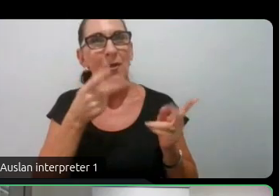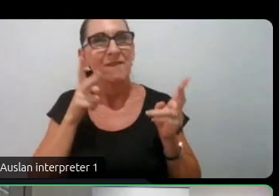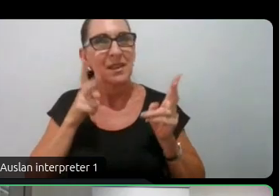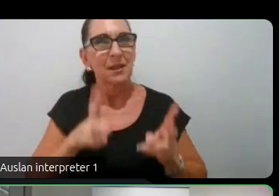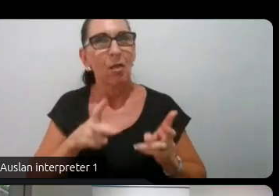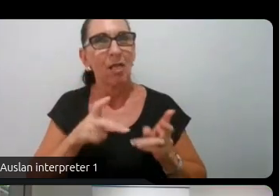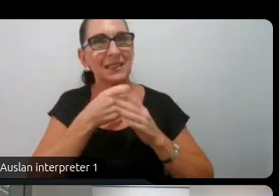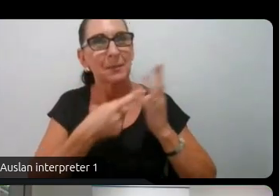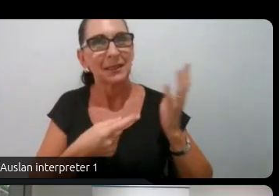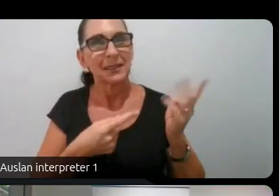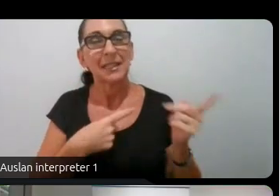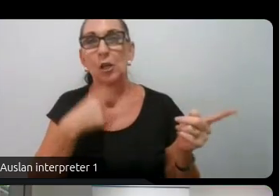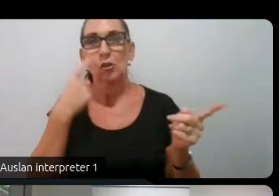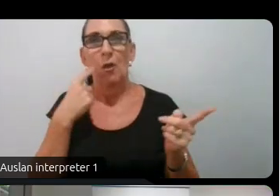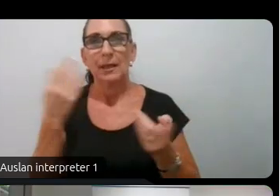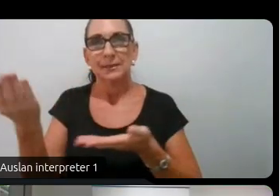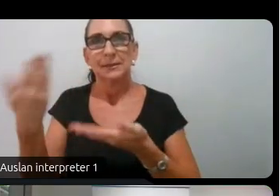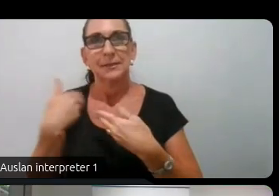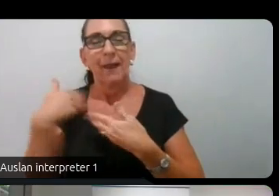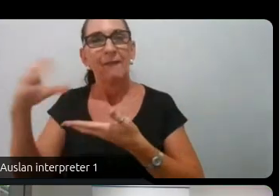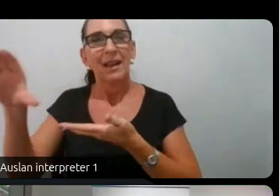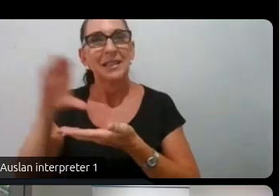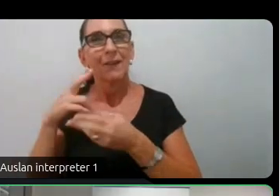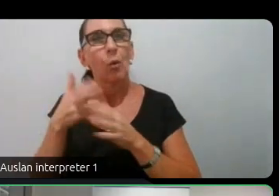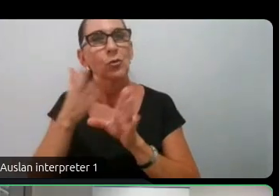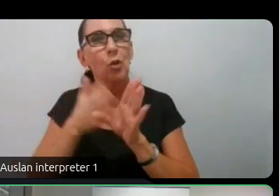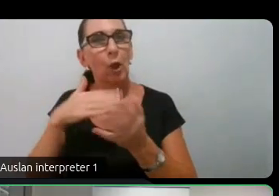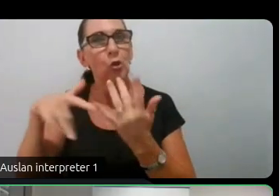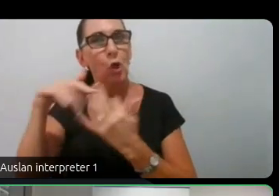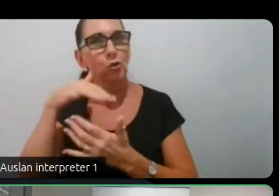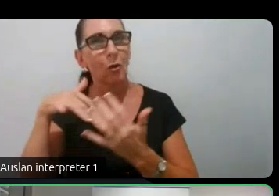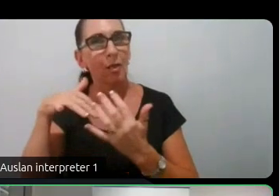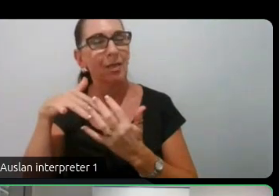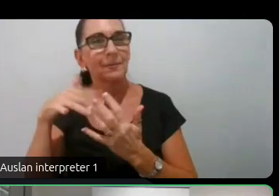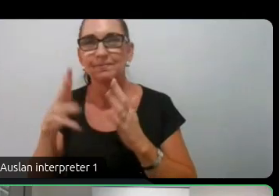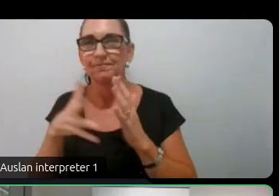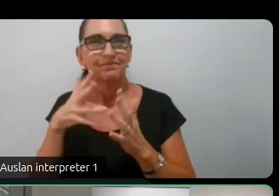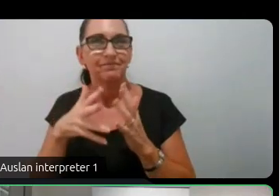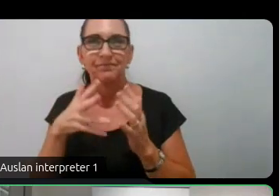funding for psychosocial impairments. That's a very clear one where it's hard to find that link